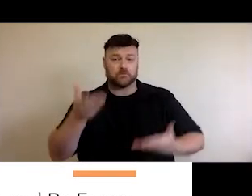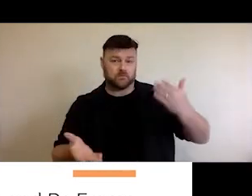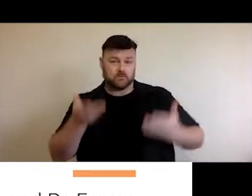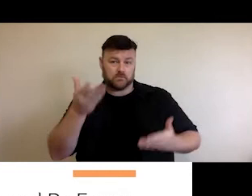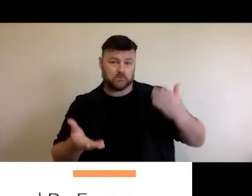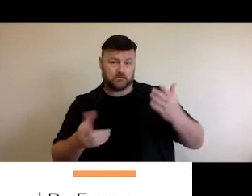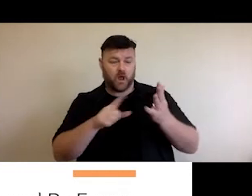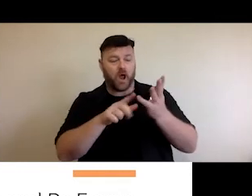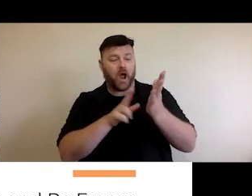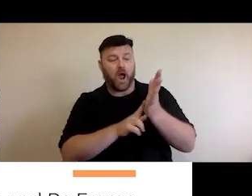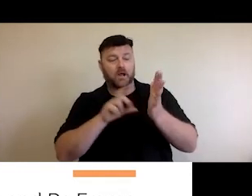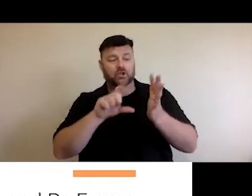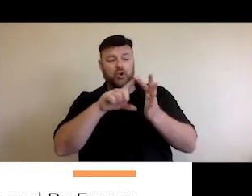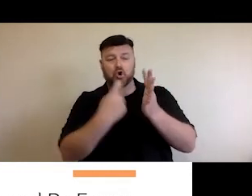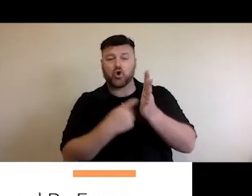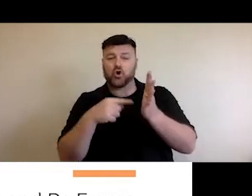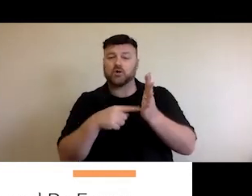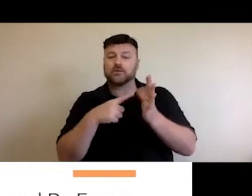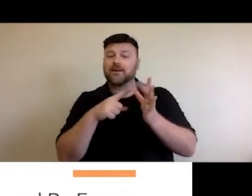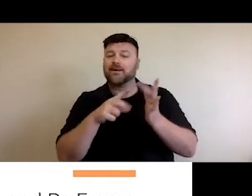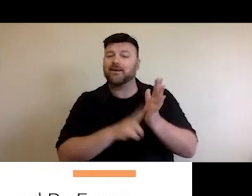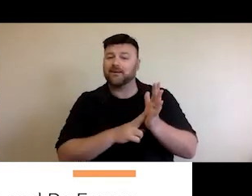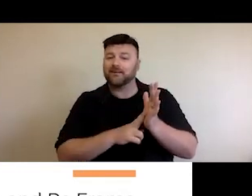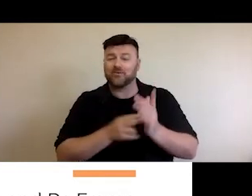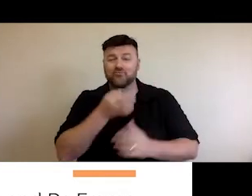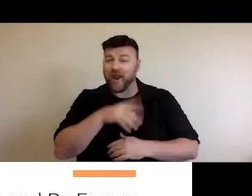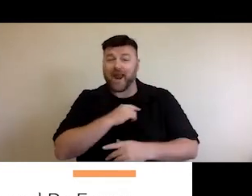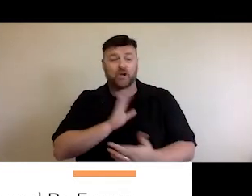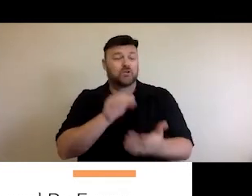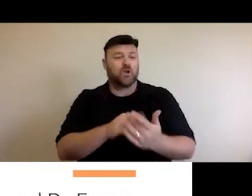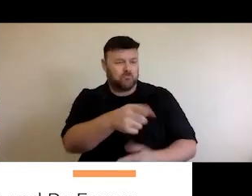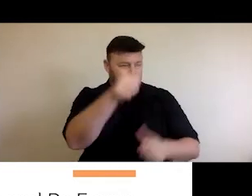come to a situation where you can be certain about all things. Because